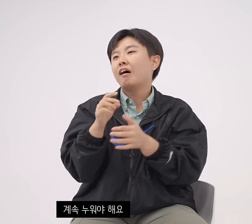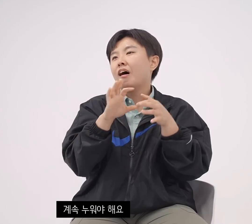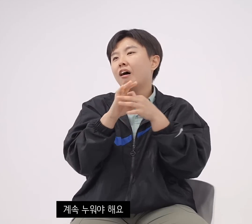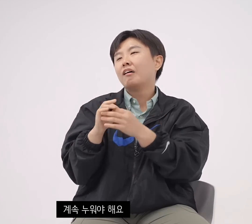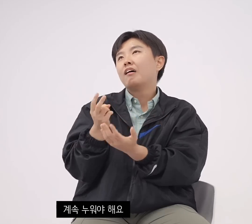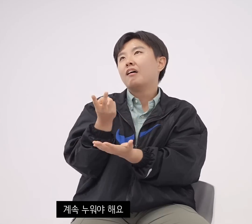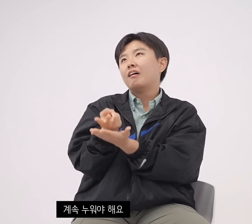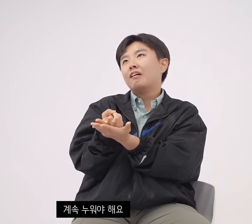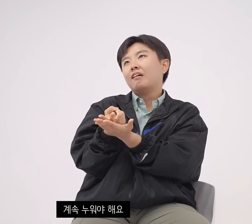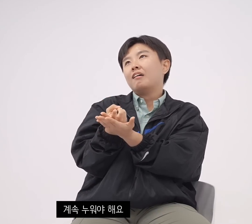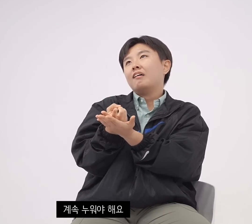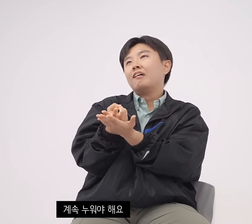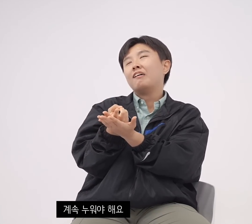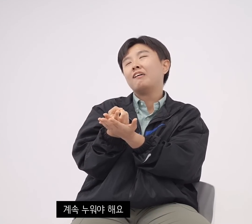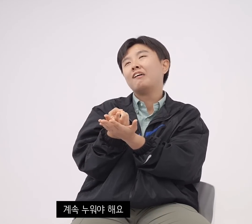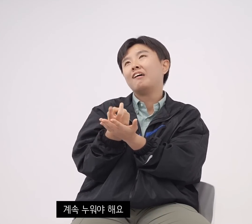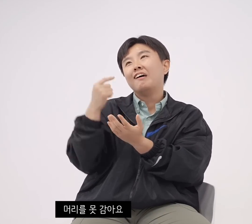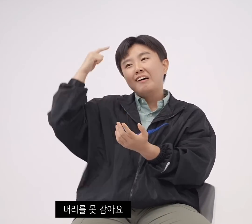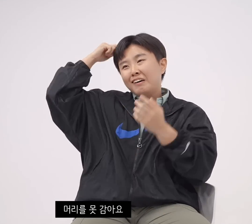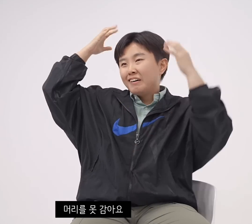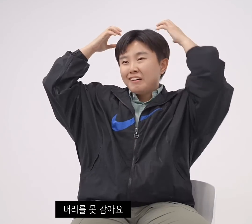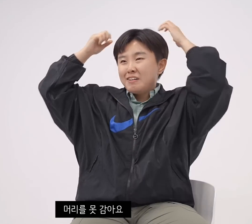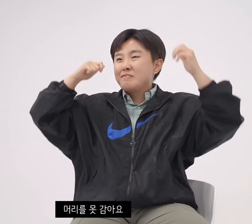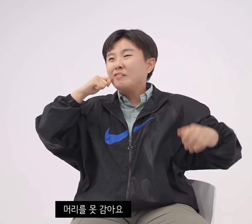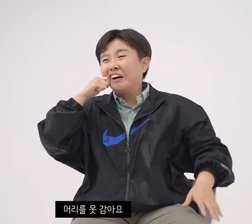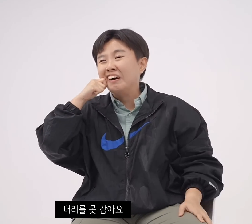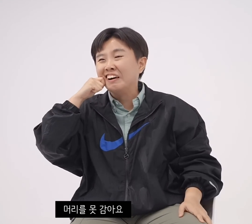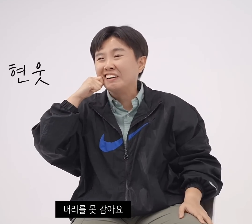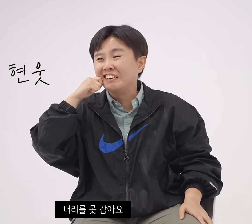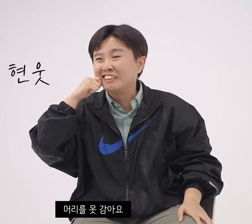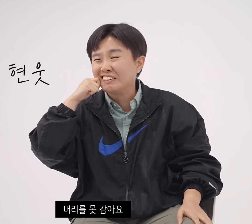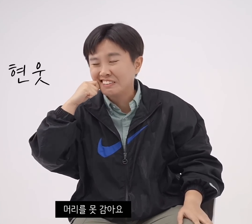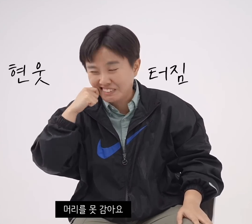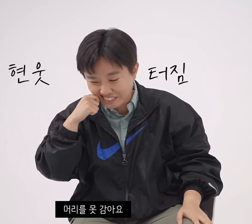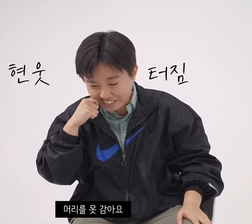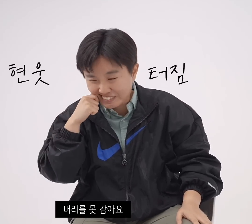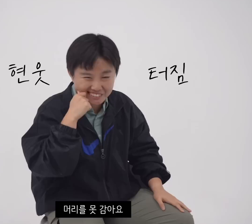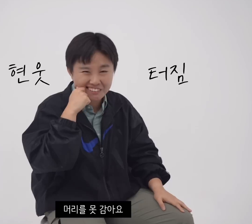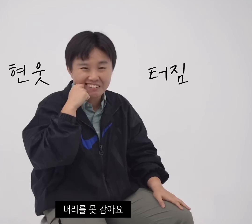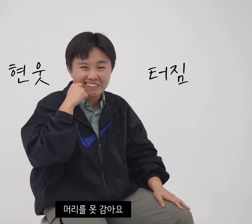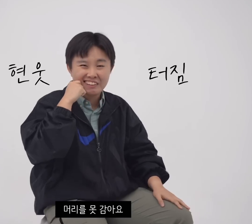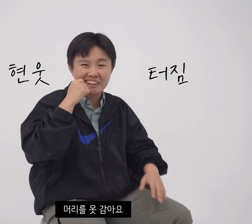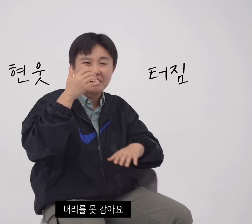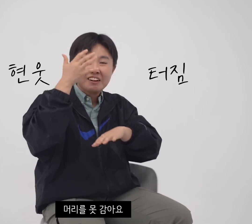so I had to lie down all the time. I couldn't wash my hair. haha. laughing :)